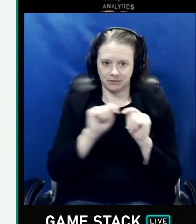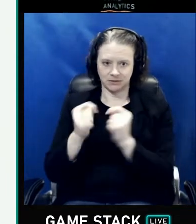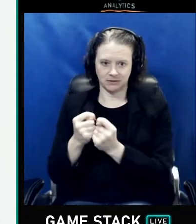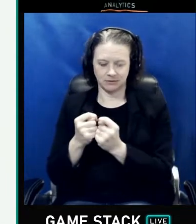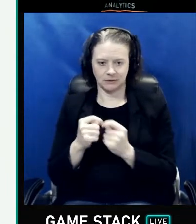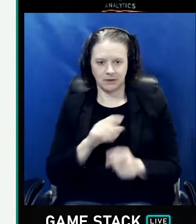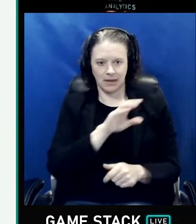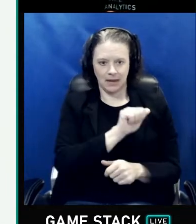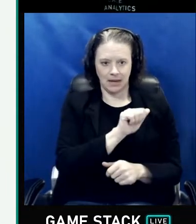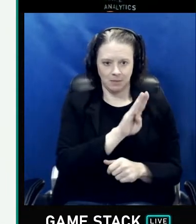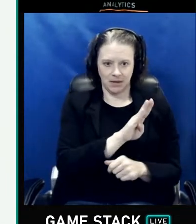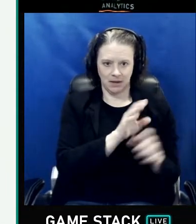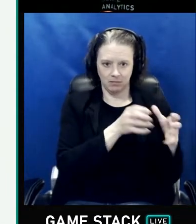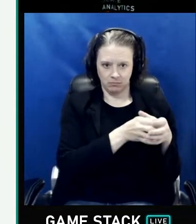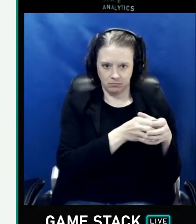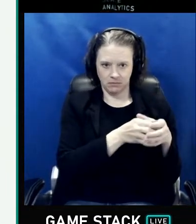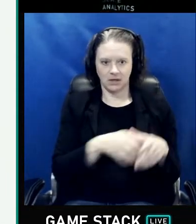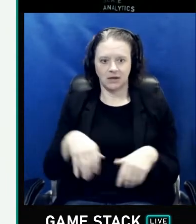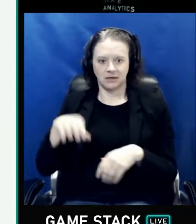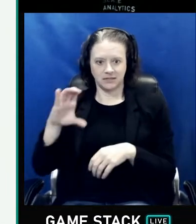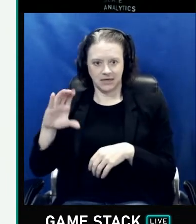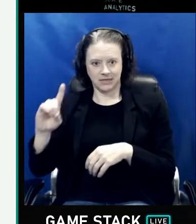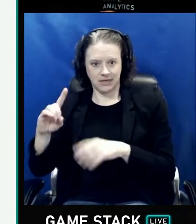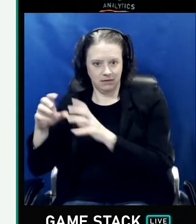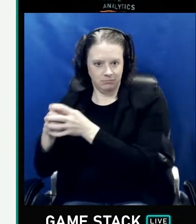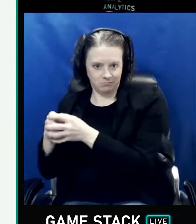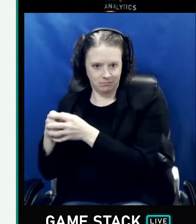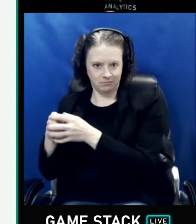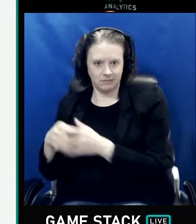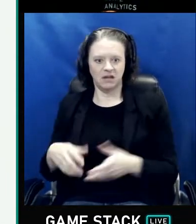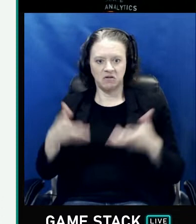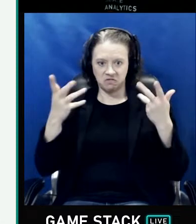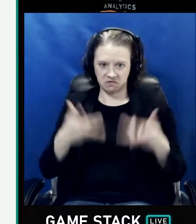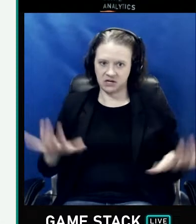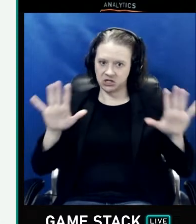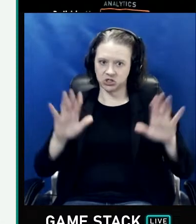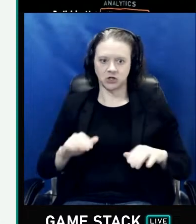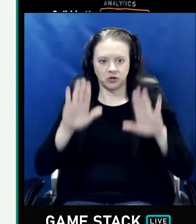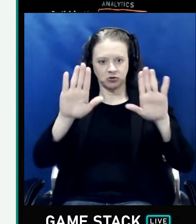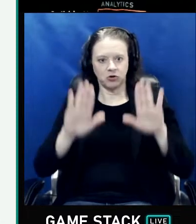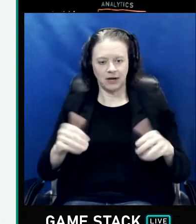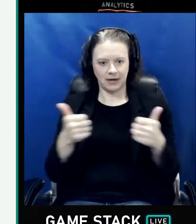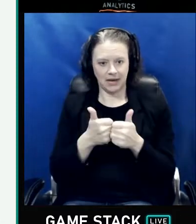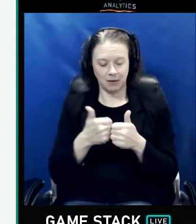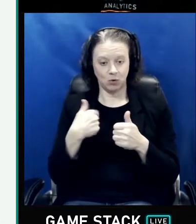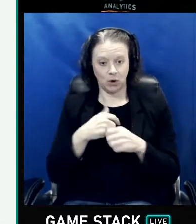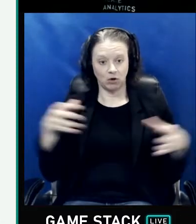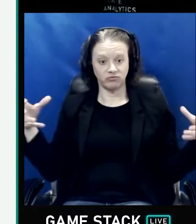A B and C and D. Say we're done. Great game. We're now in the lobby. We're trying to figure out what the next match is,